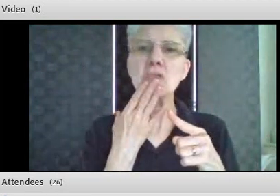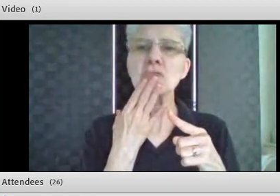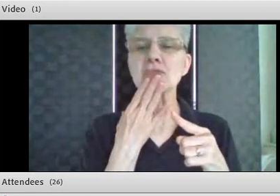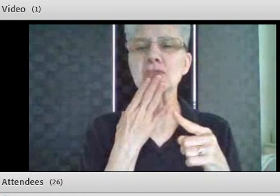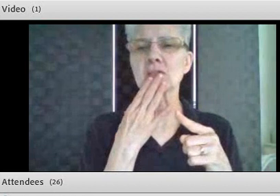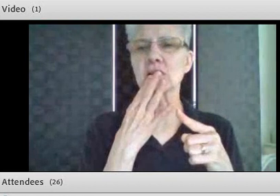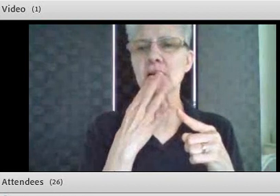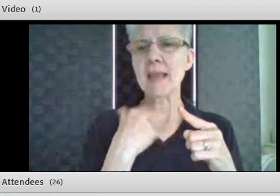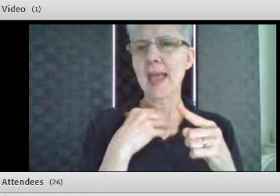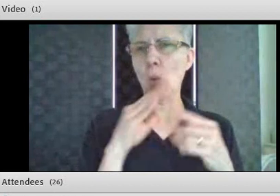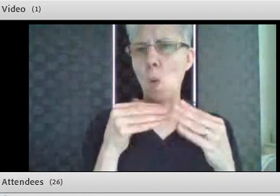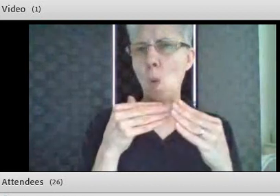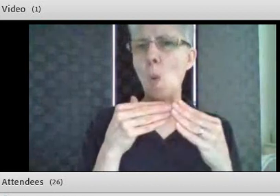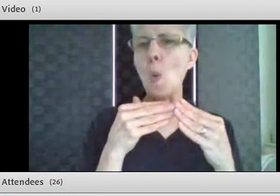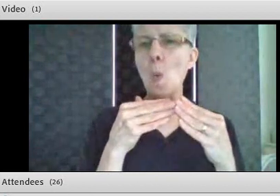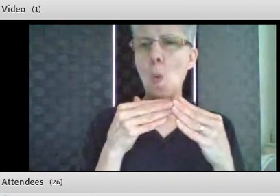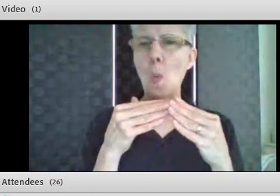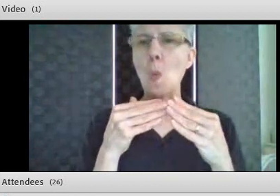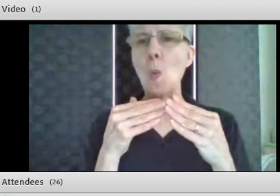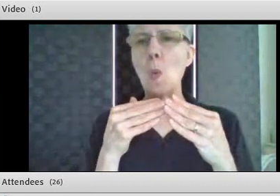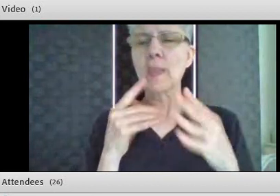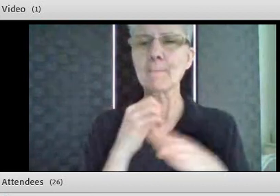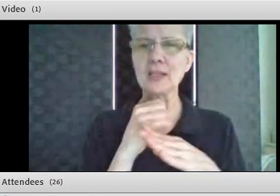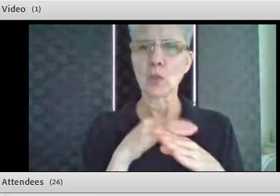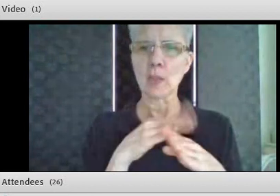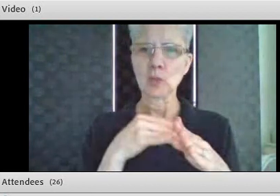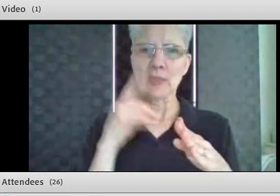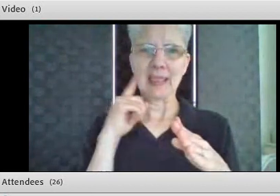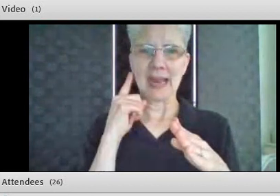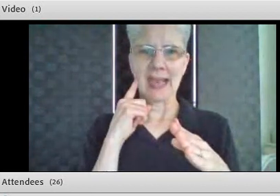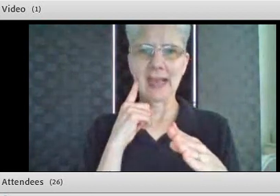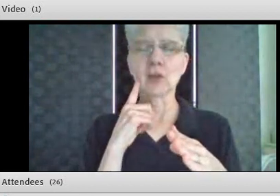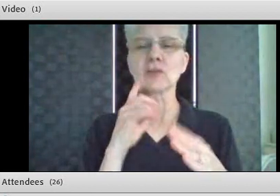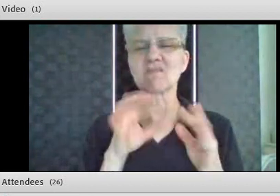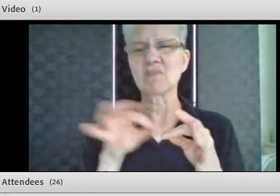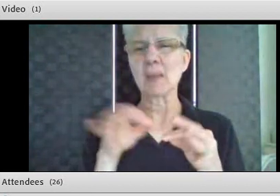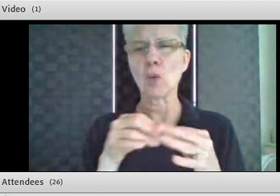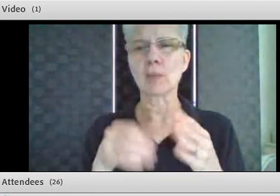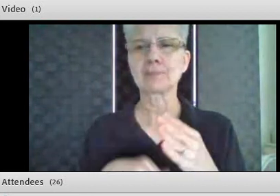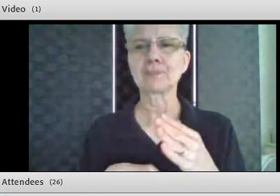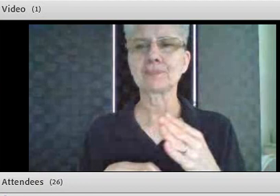This is a guy who was able to see music and colors,